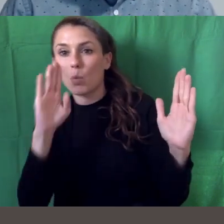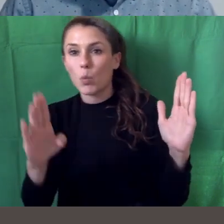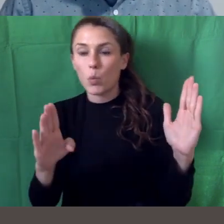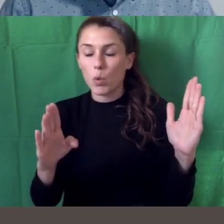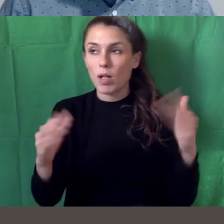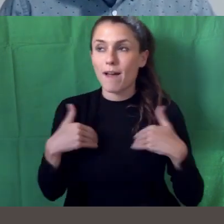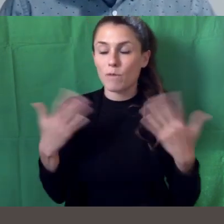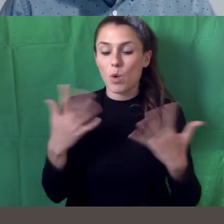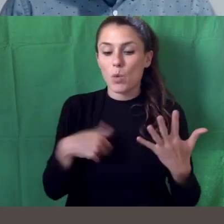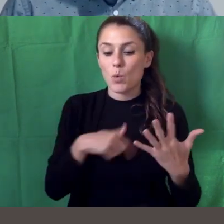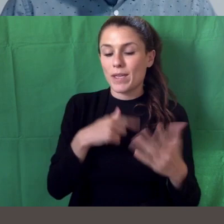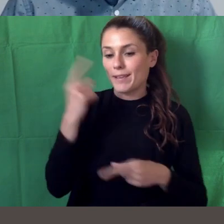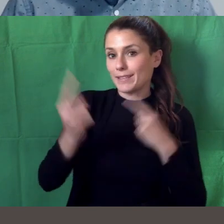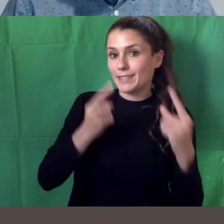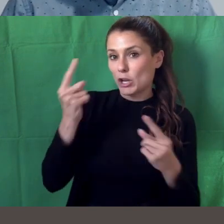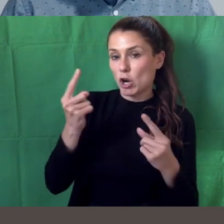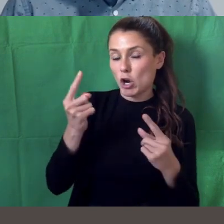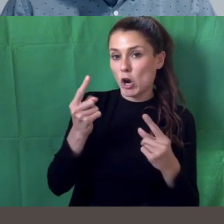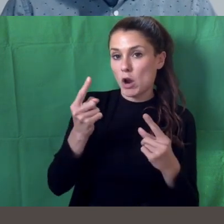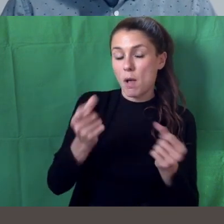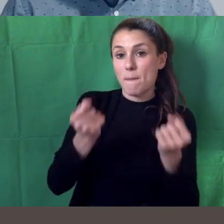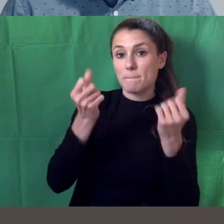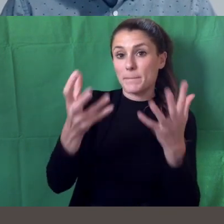what we consider multiple words as a single word to Python.